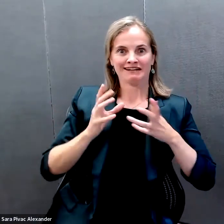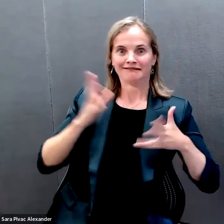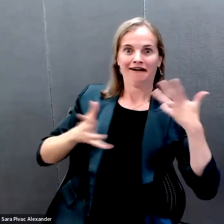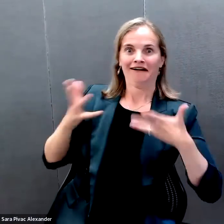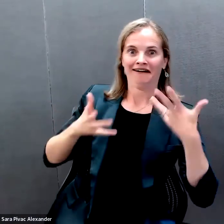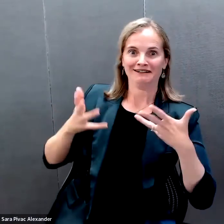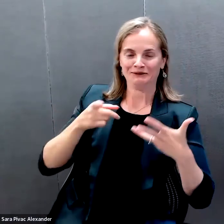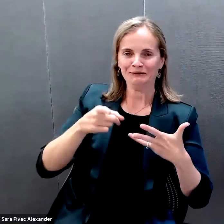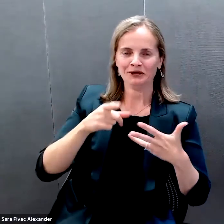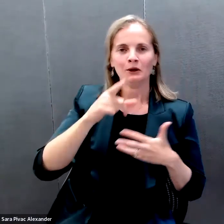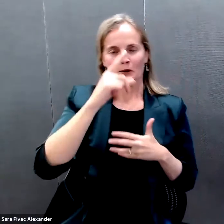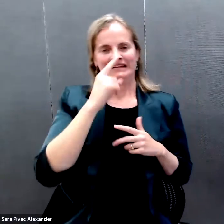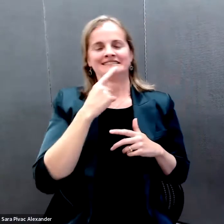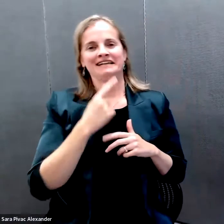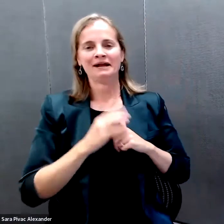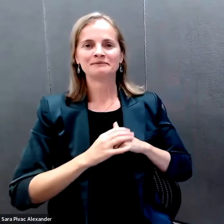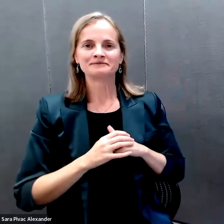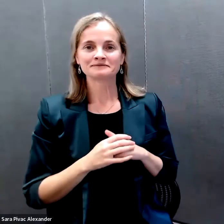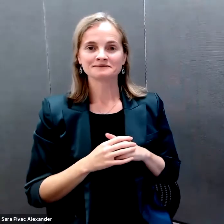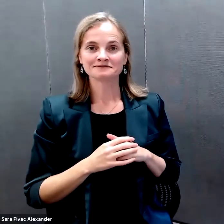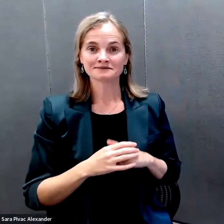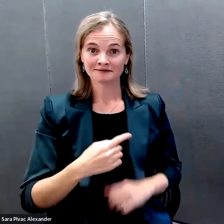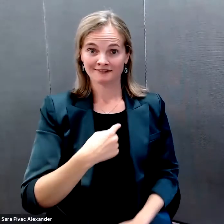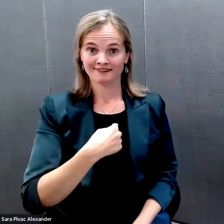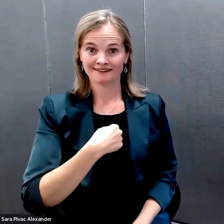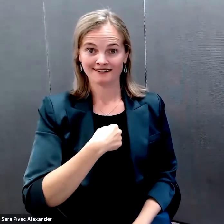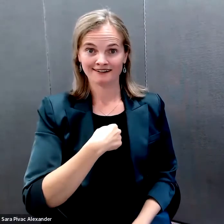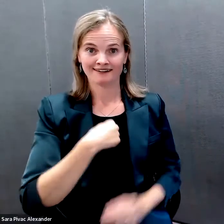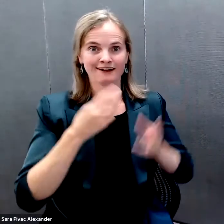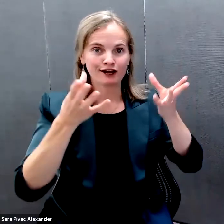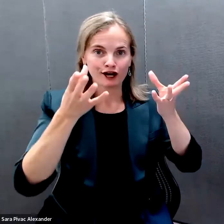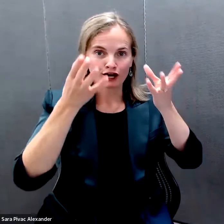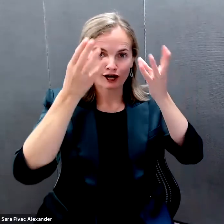and if a deaf person starts signing to you after you've asked them that you can say this